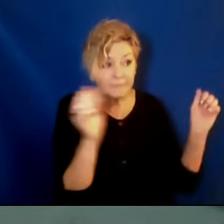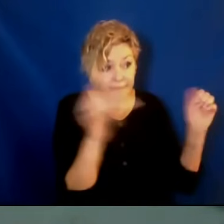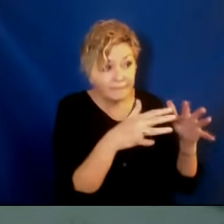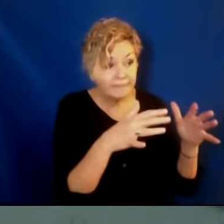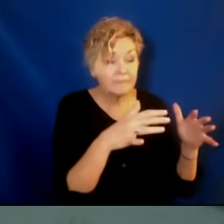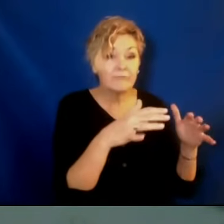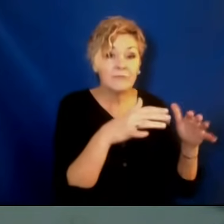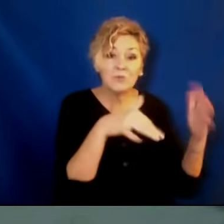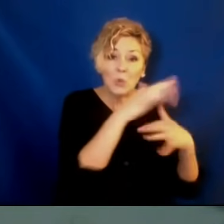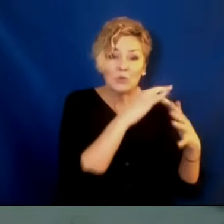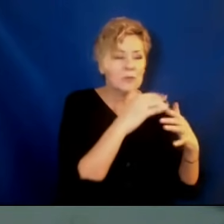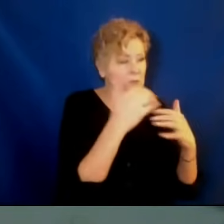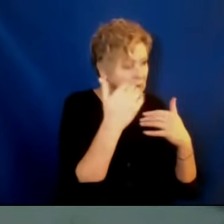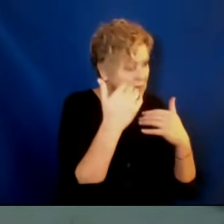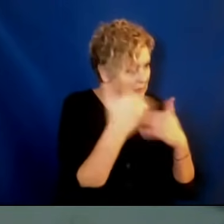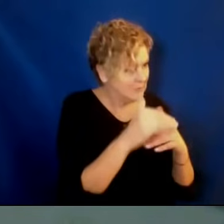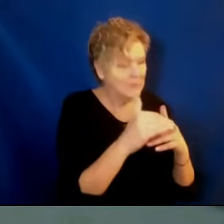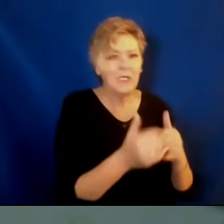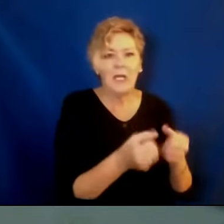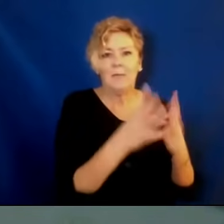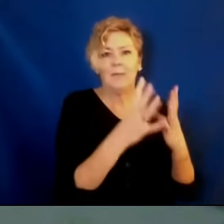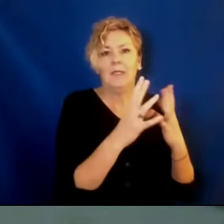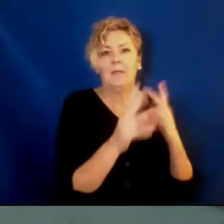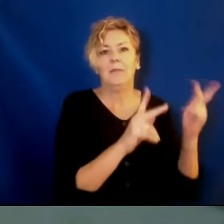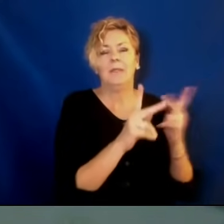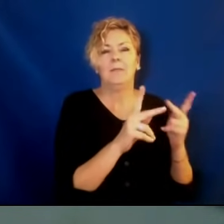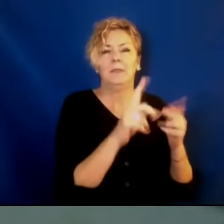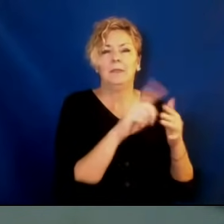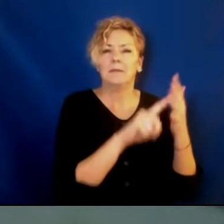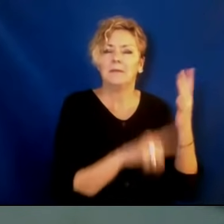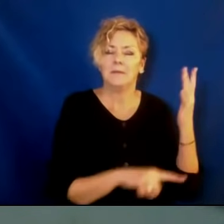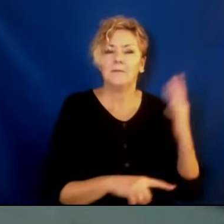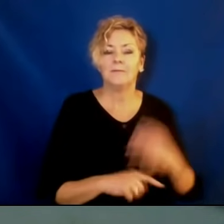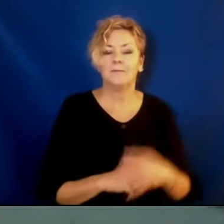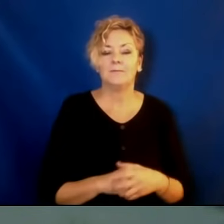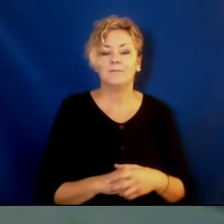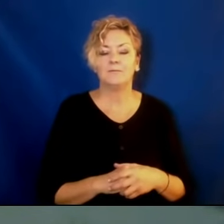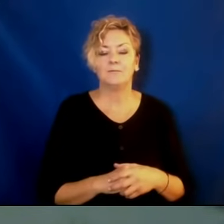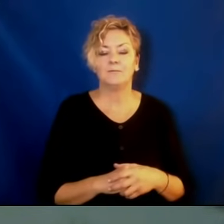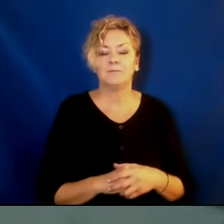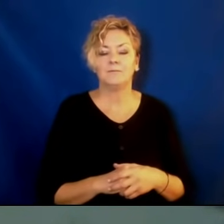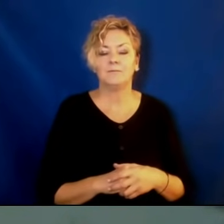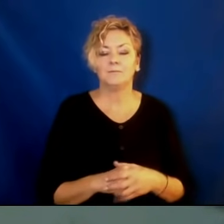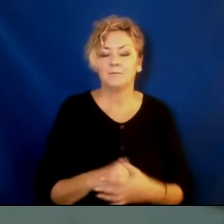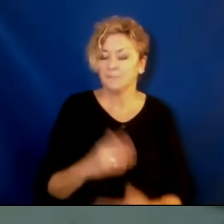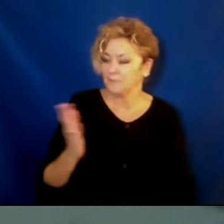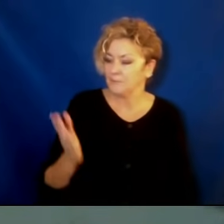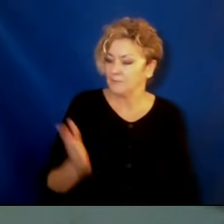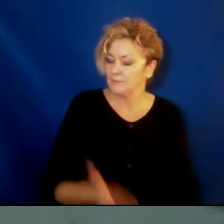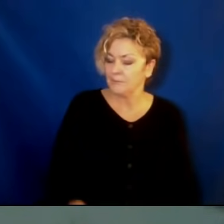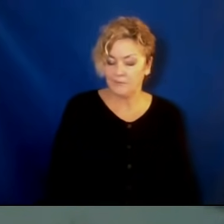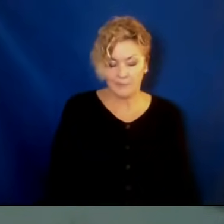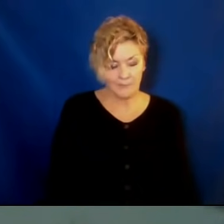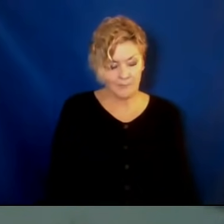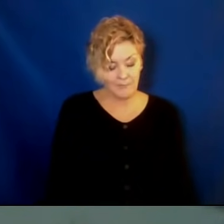I think it is a good question and a really good goal. It is something we are developing a proactive